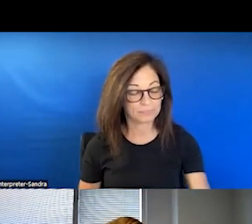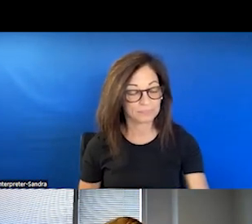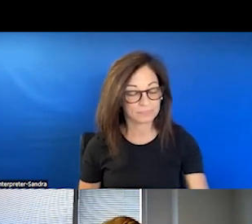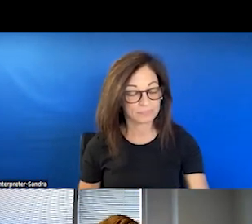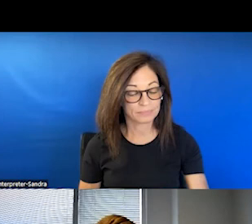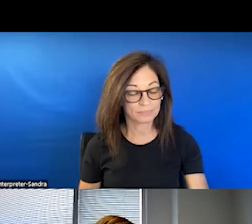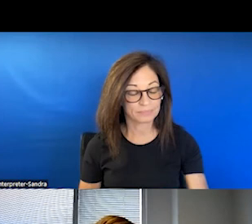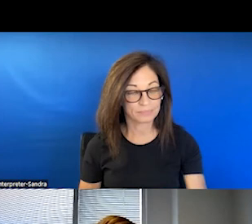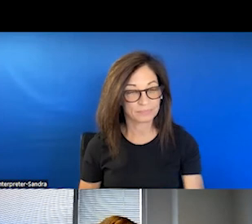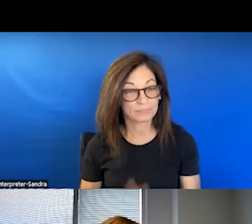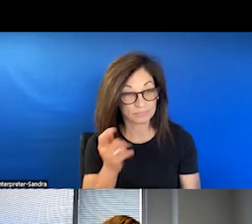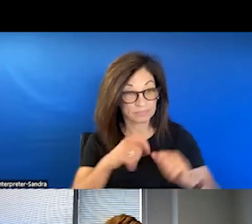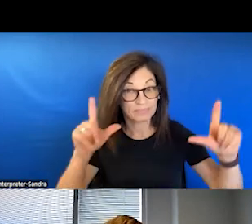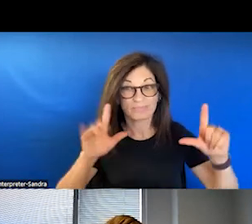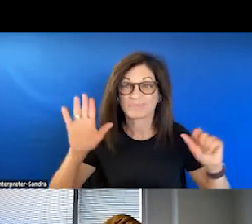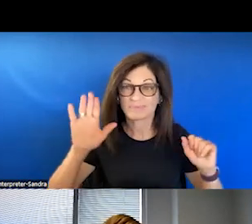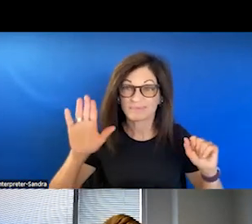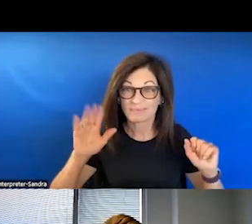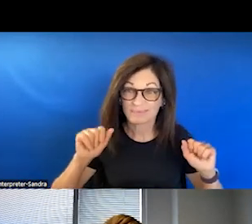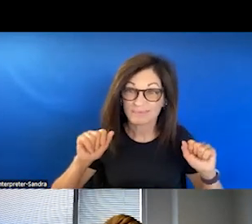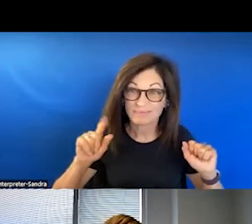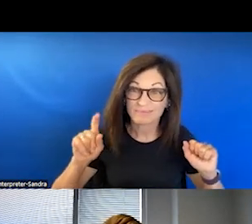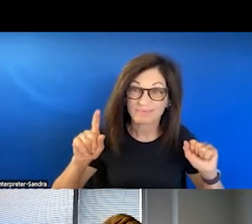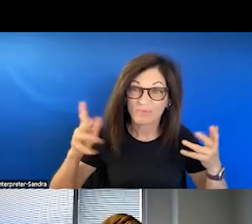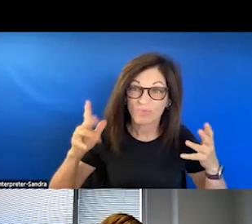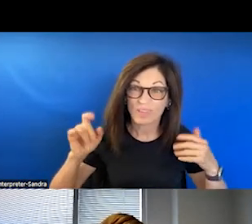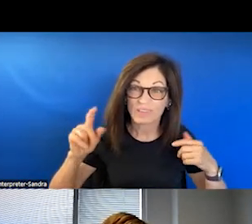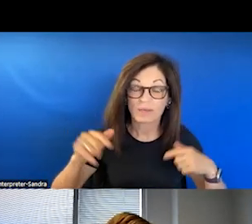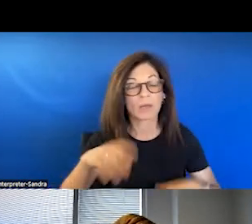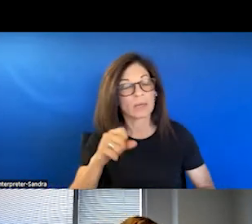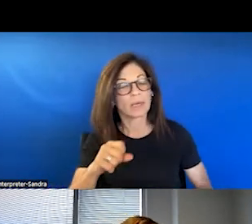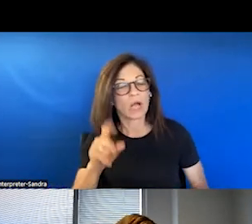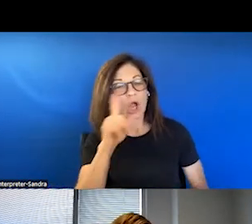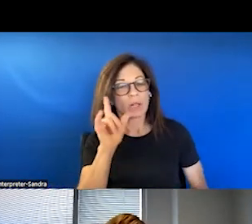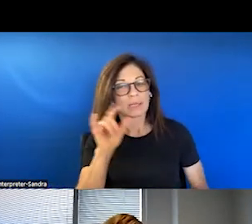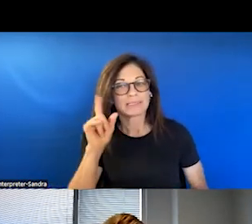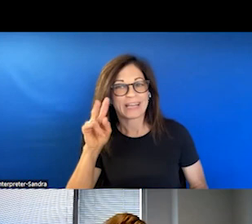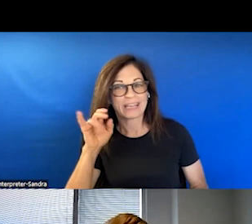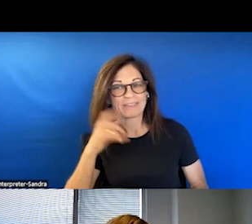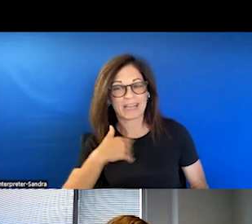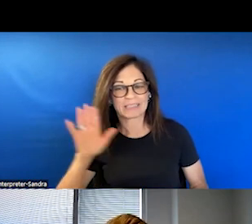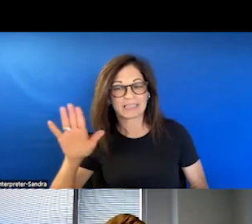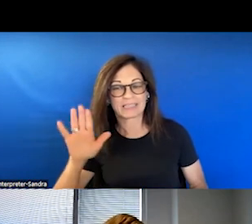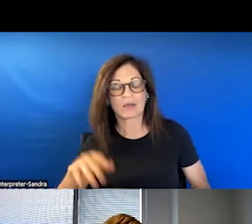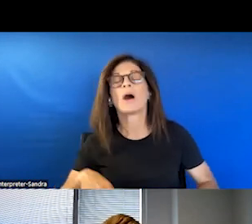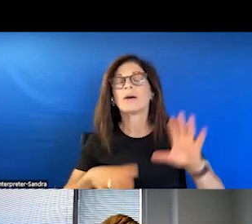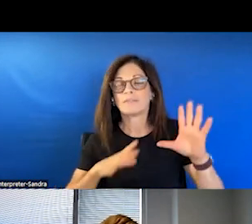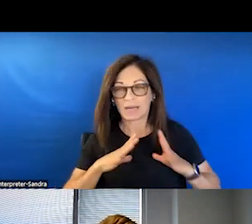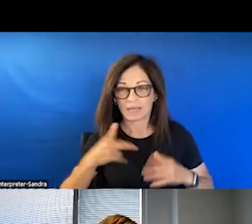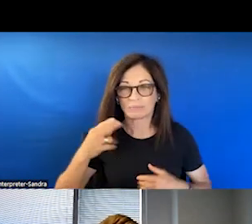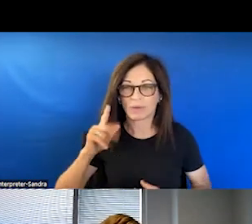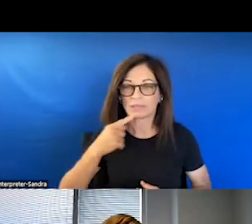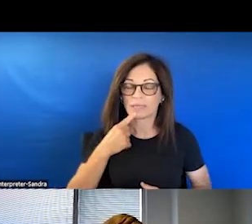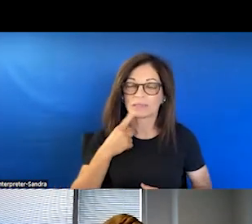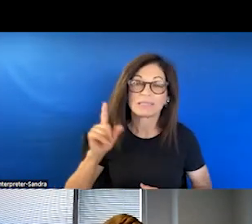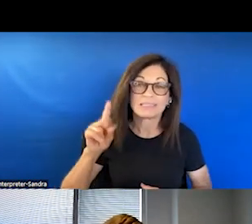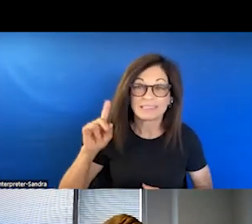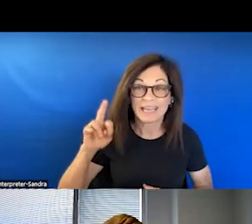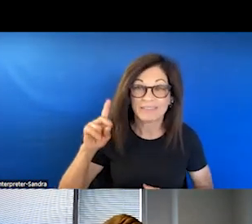DO YOU HAVE YOUR SCREEN UP? >> DAVID, IF WE CAN GO IN AND SELECT THE STATE.